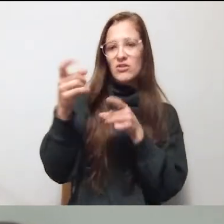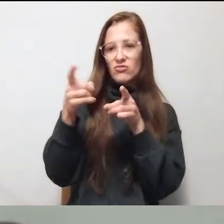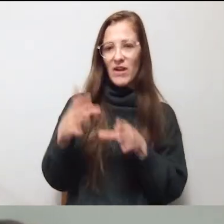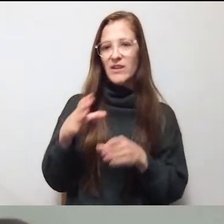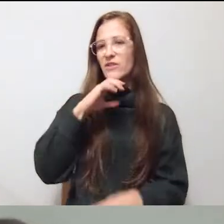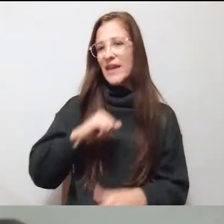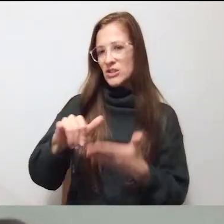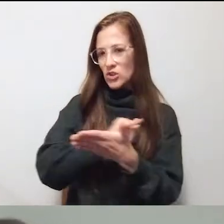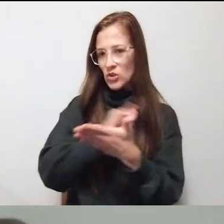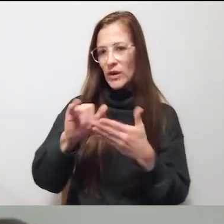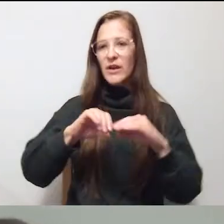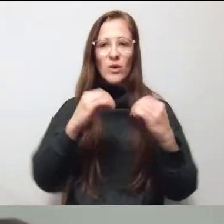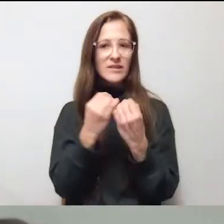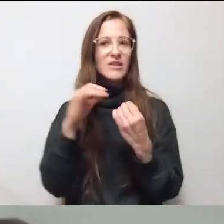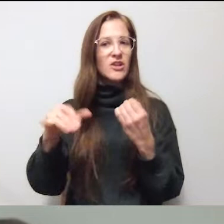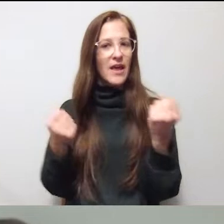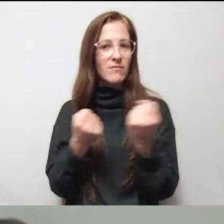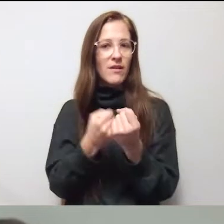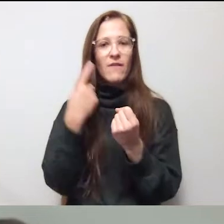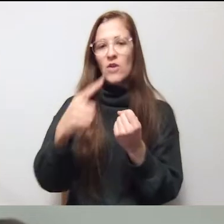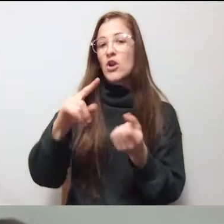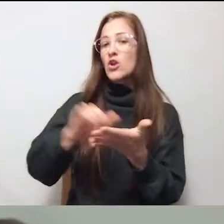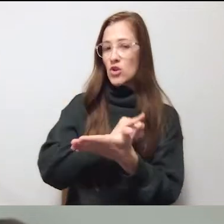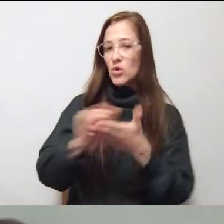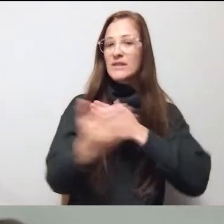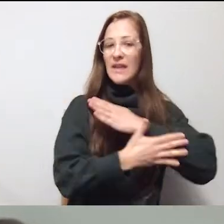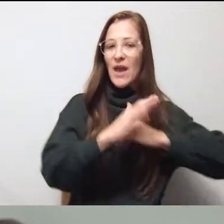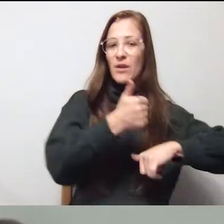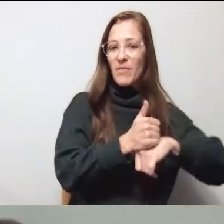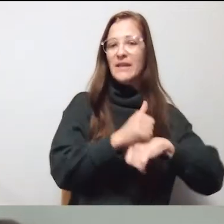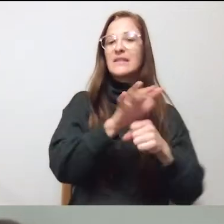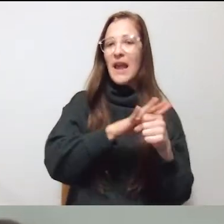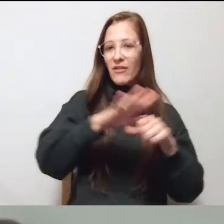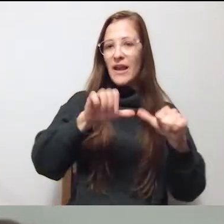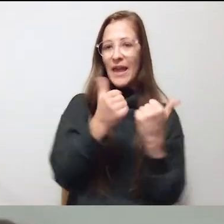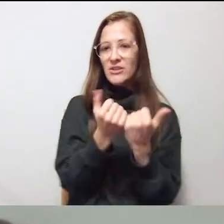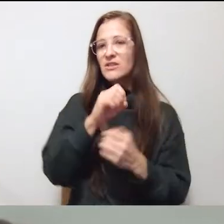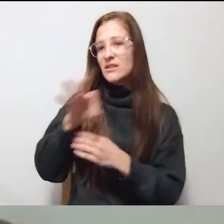an organization that advocates for New York's county-based Area Agencies of Aging (AAA)